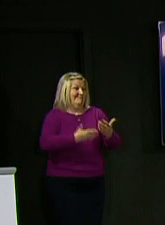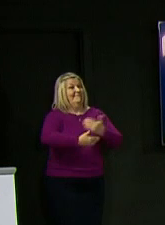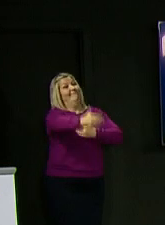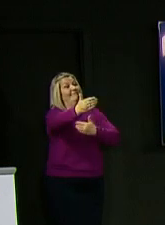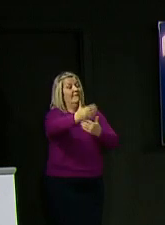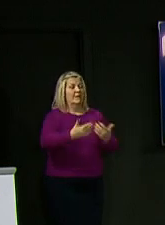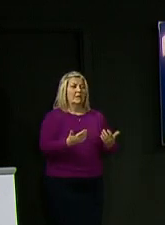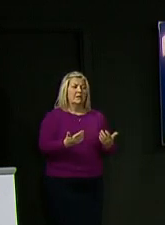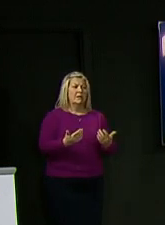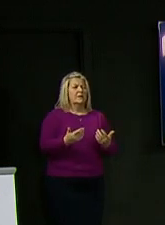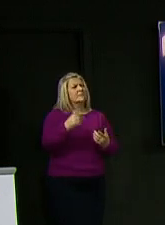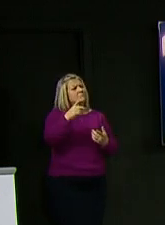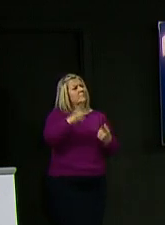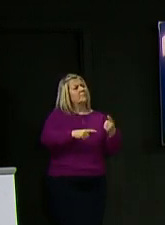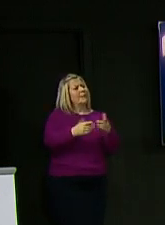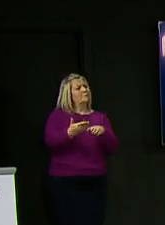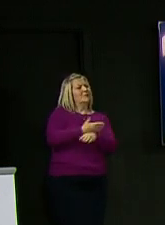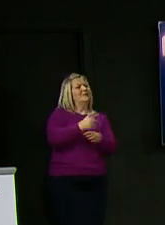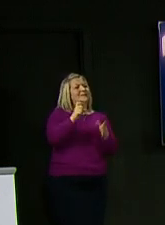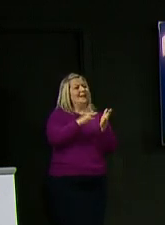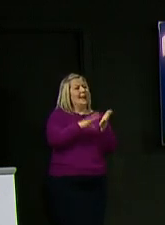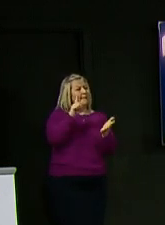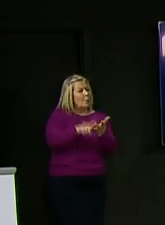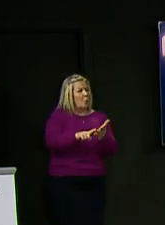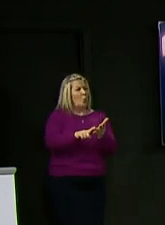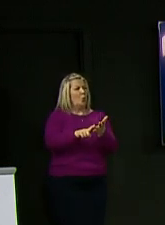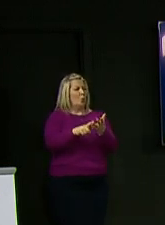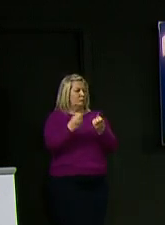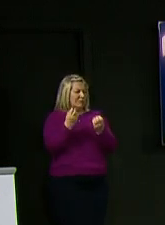Calderwood used to give us estimates of how many people she thought had been infected,